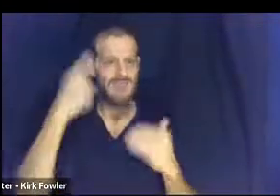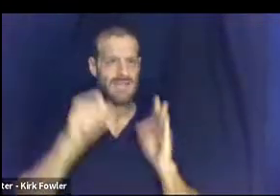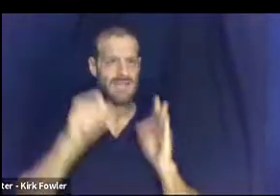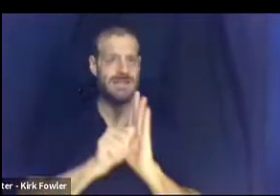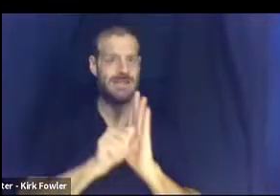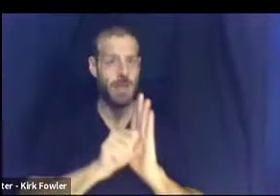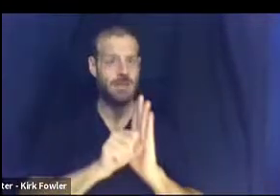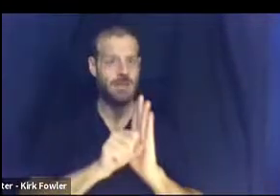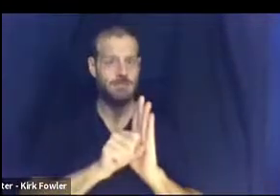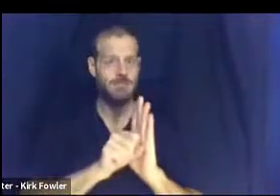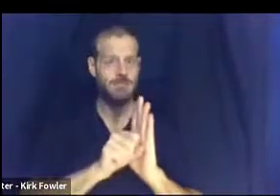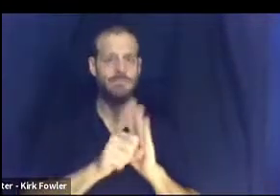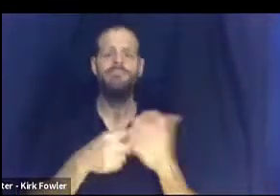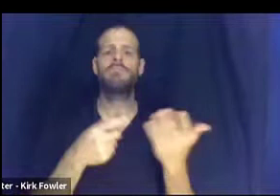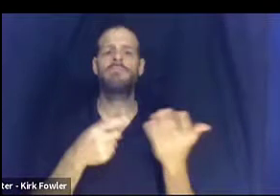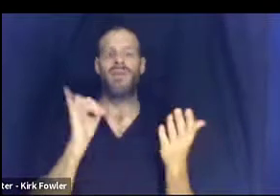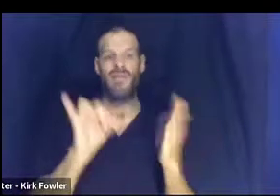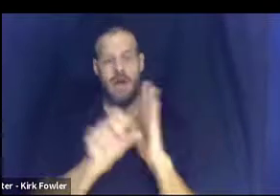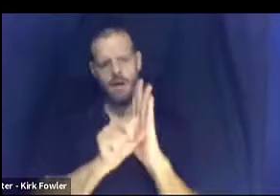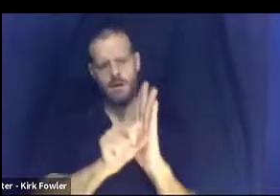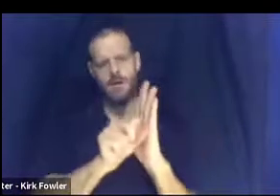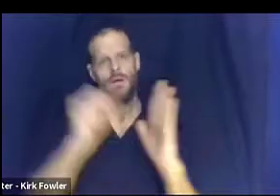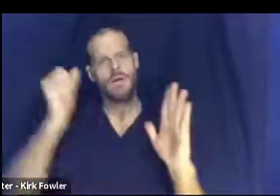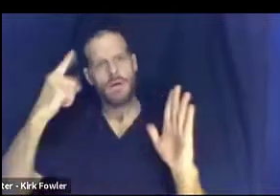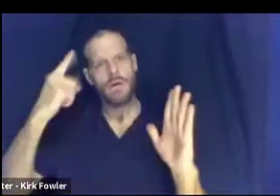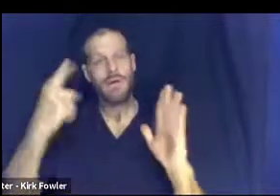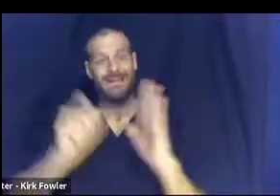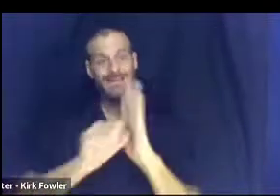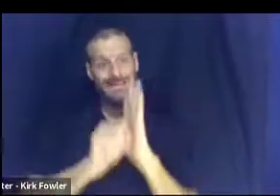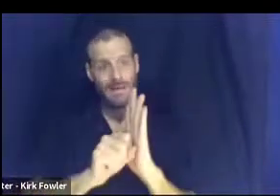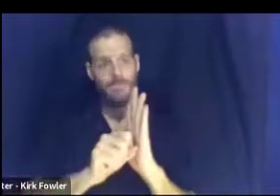Symbolism is the understanding, but it's also the use of a symbol